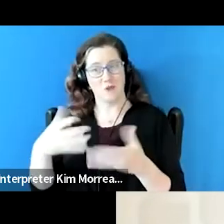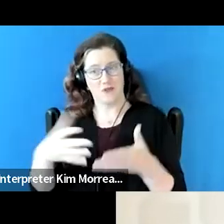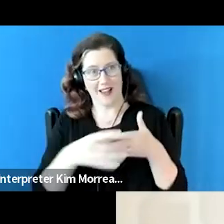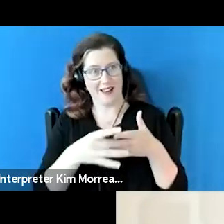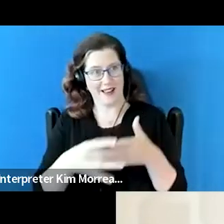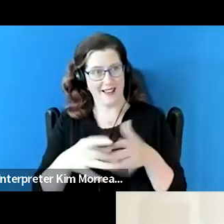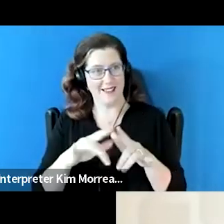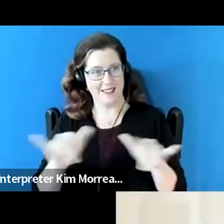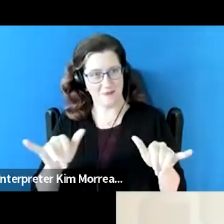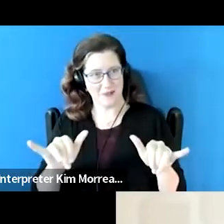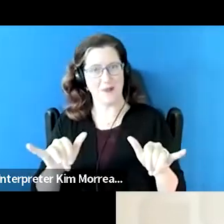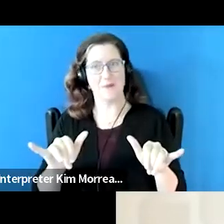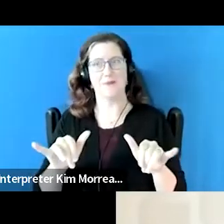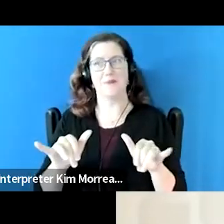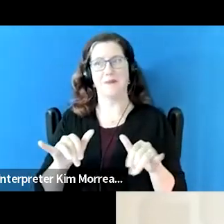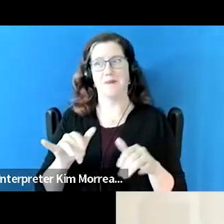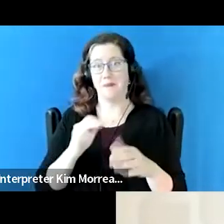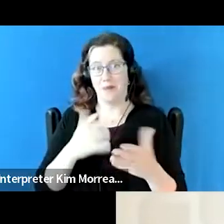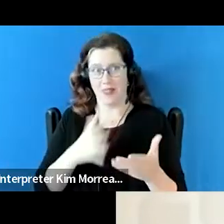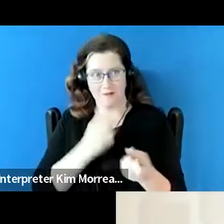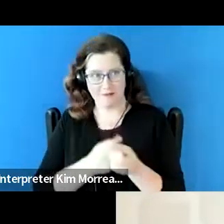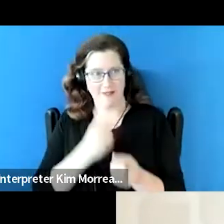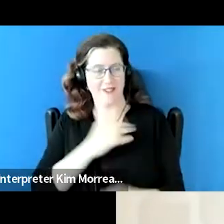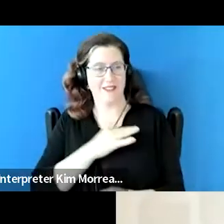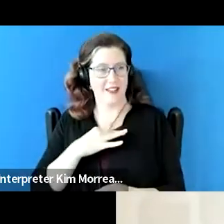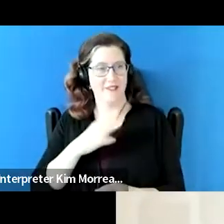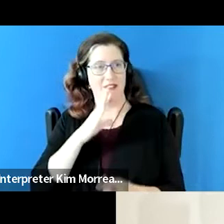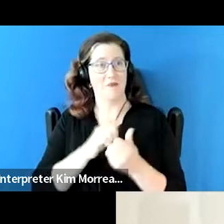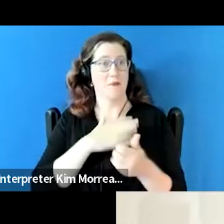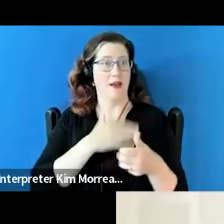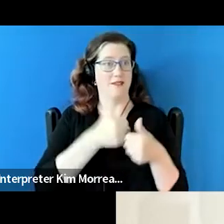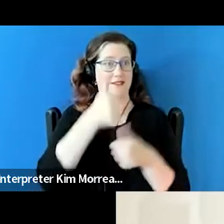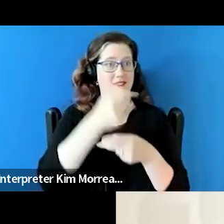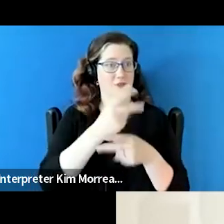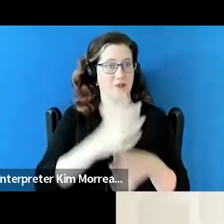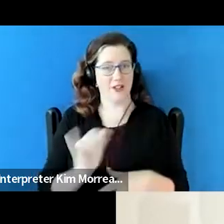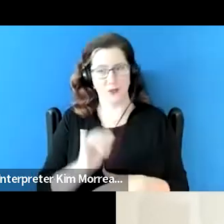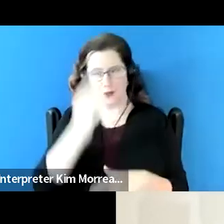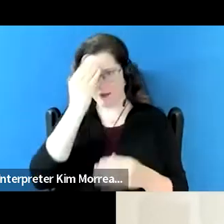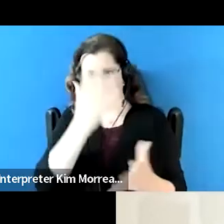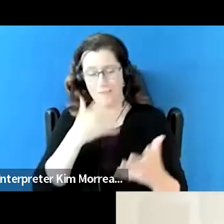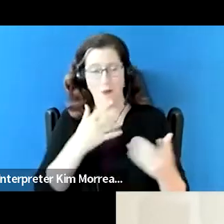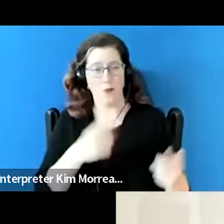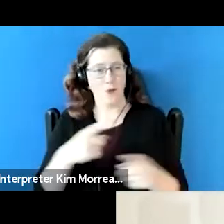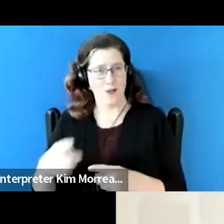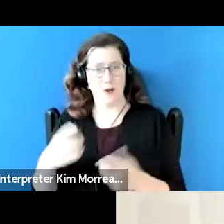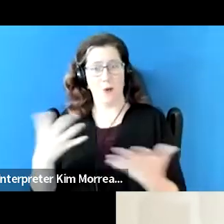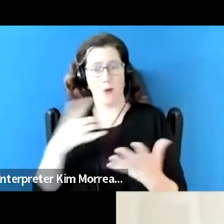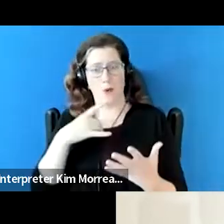and be there for staff and also talking to my supervisor at that time and letting him know what's going on here. This is what we need to focus on.